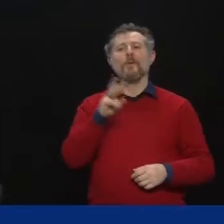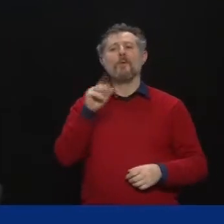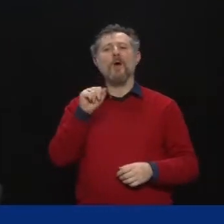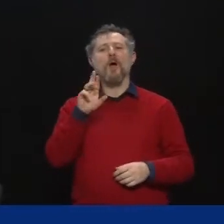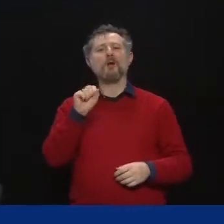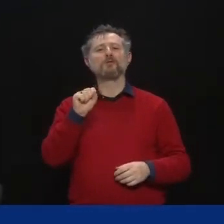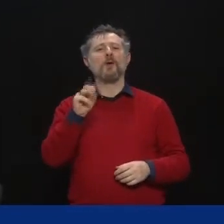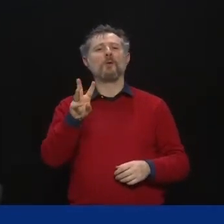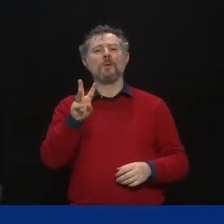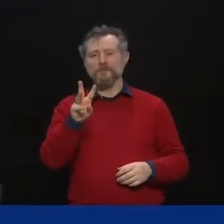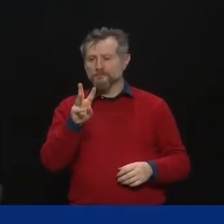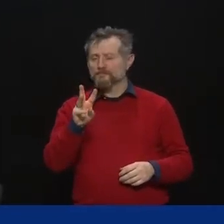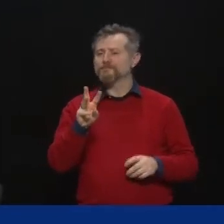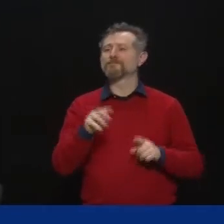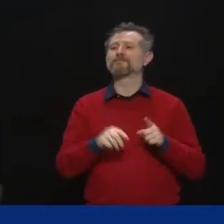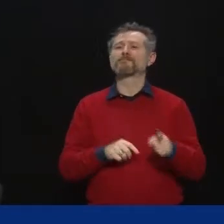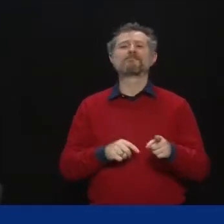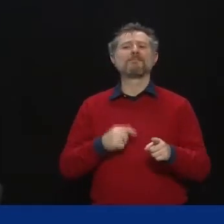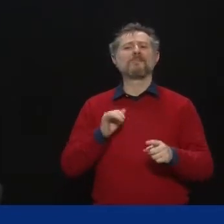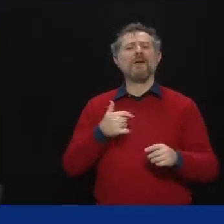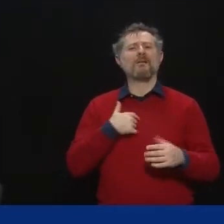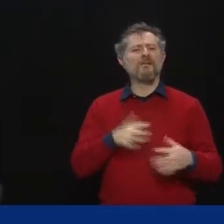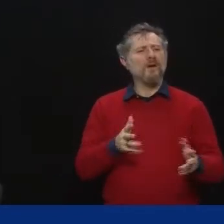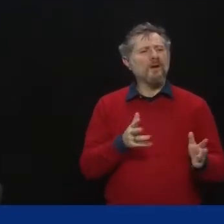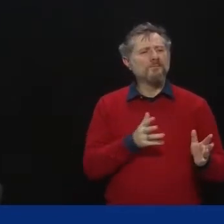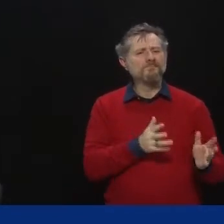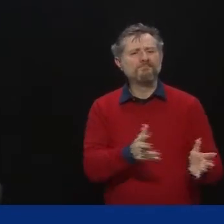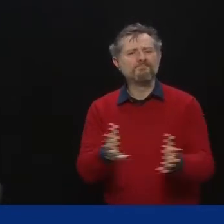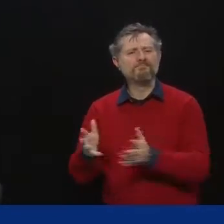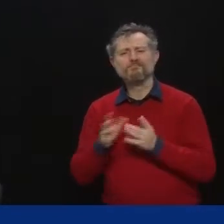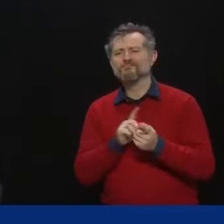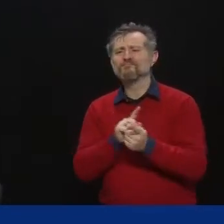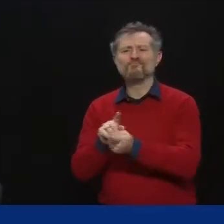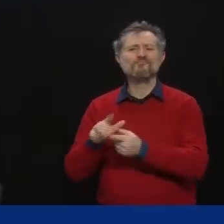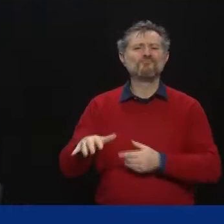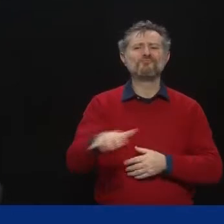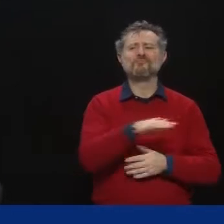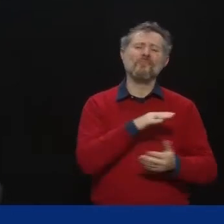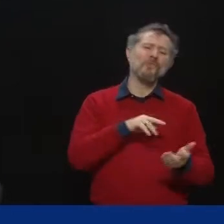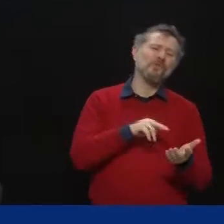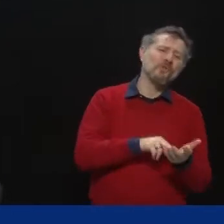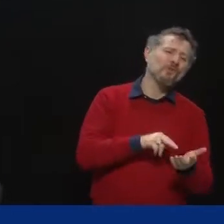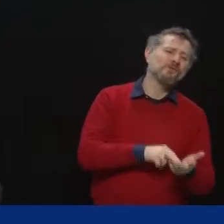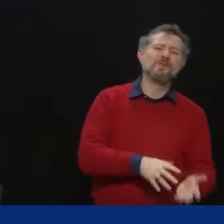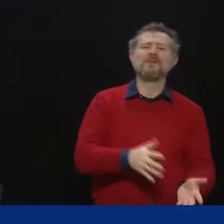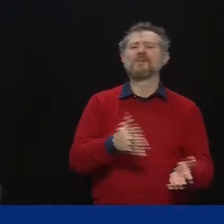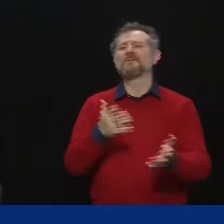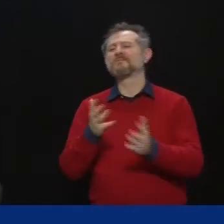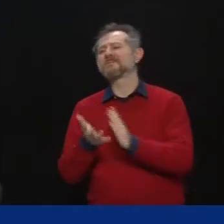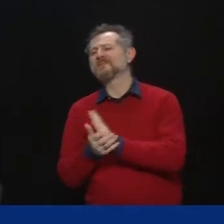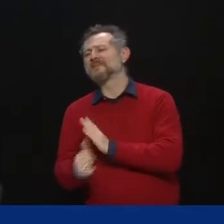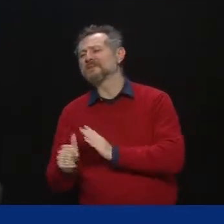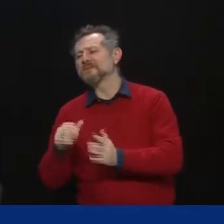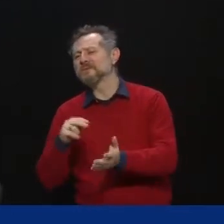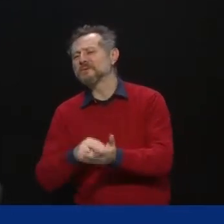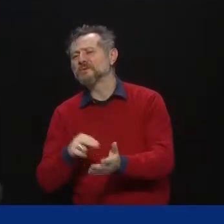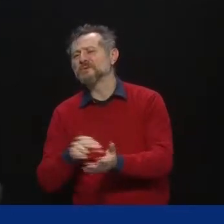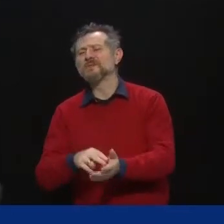FRONTLINES EVERY SINGLE DAY. WHEN I WENT TO THE COMMUNITY